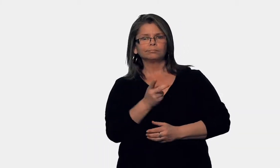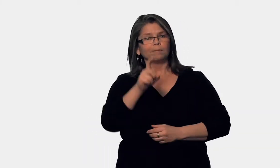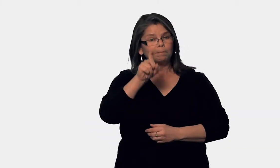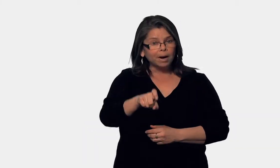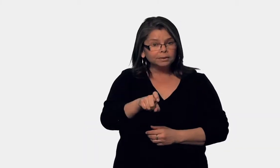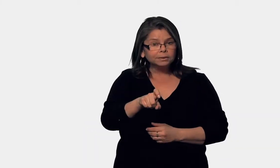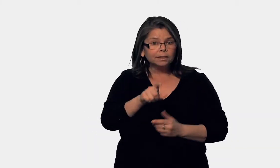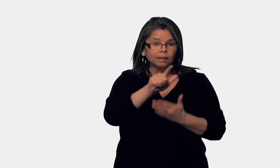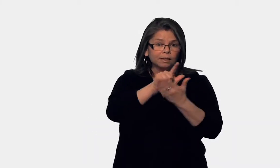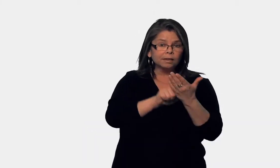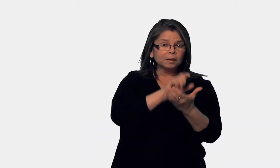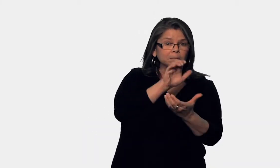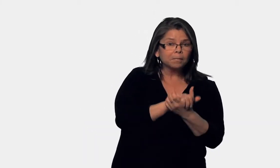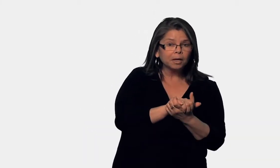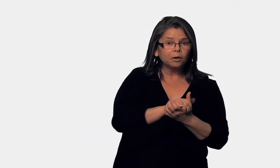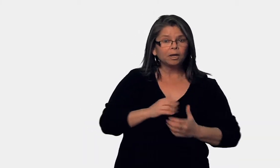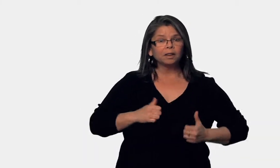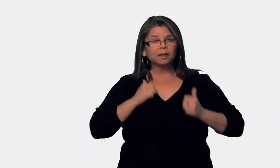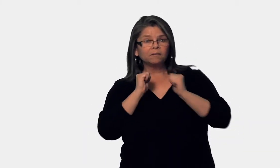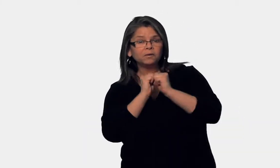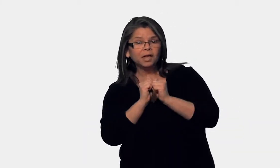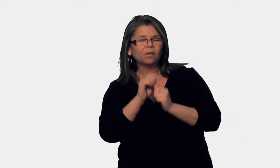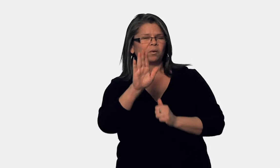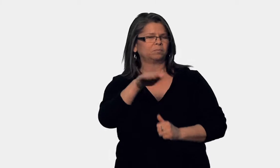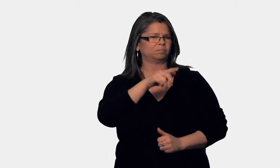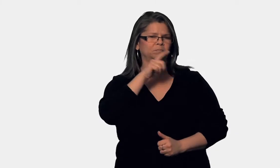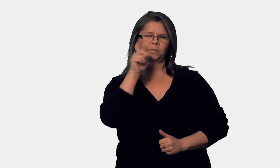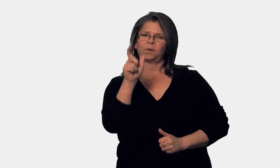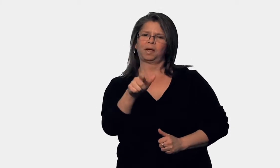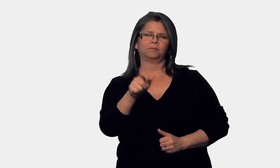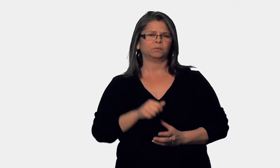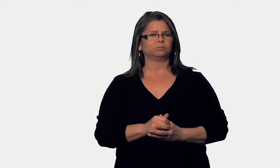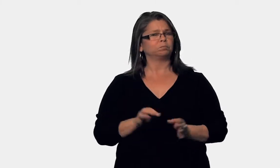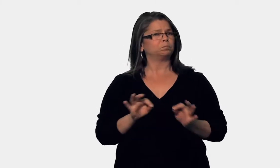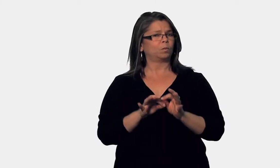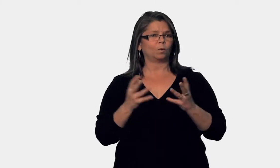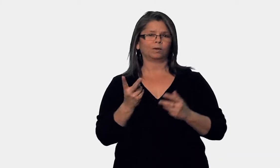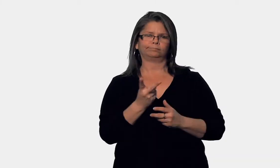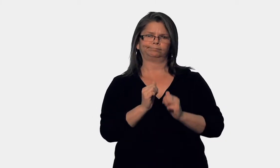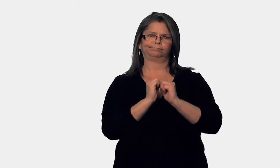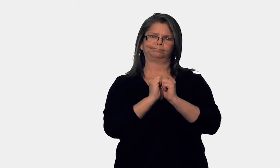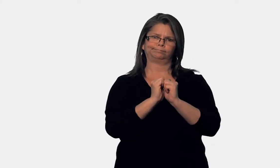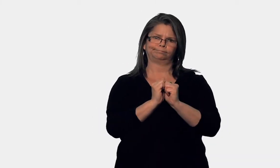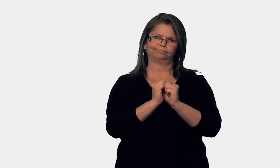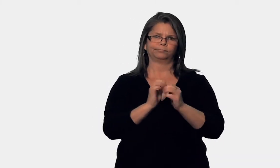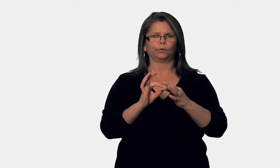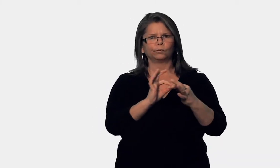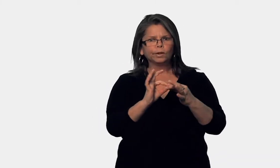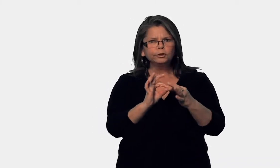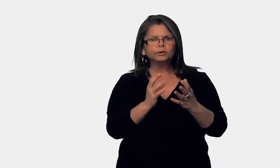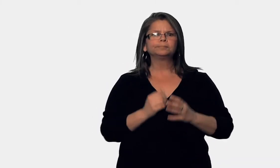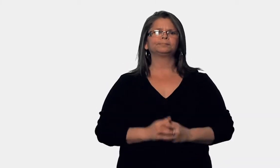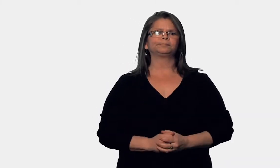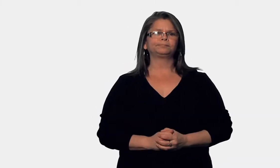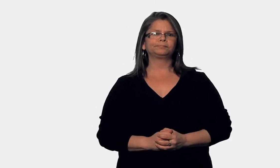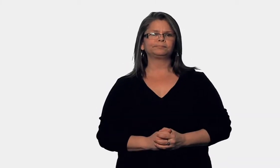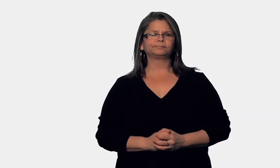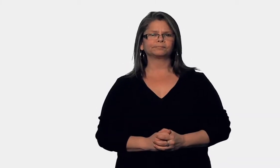The partners do not have to be legally married or living together, as long as they are or were in an intimate relationship.